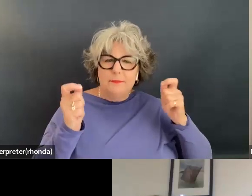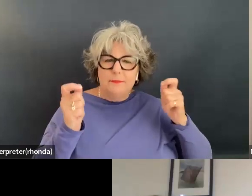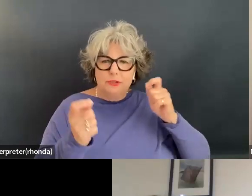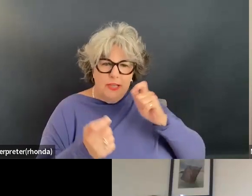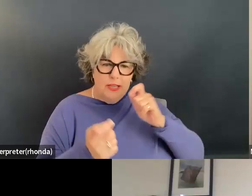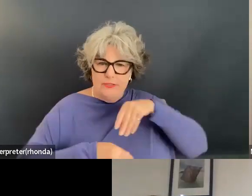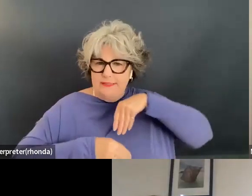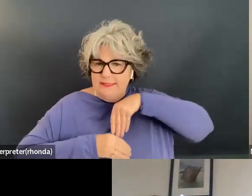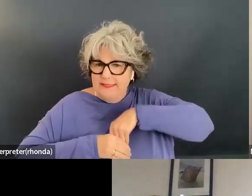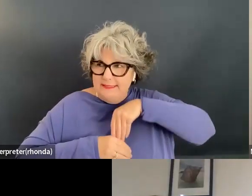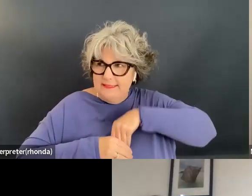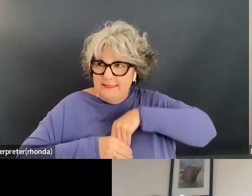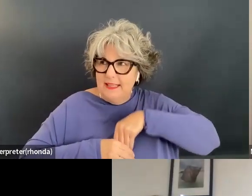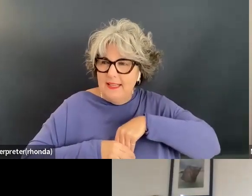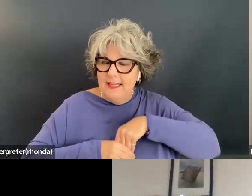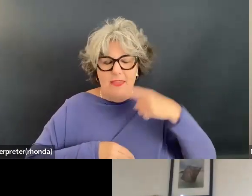And I thought about myself as well.